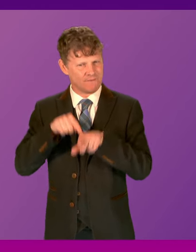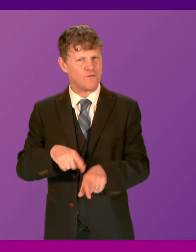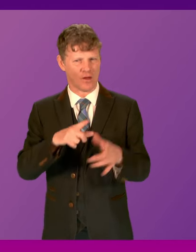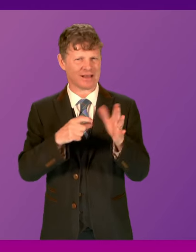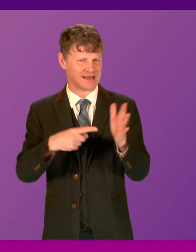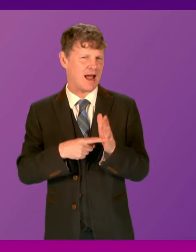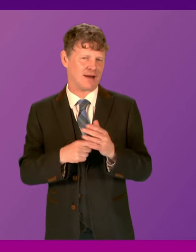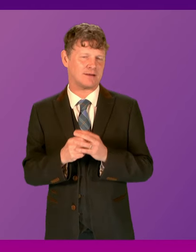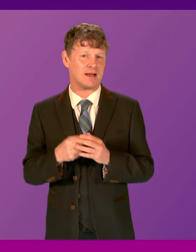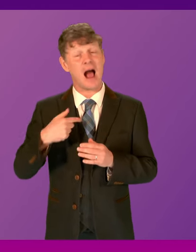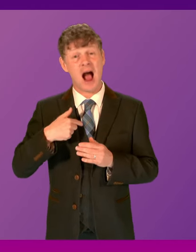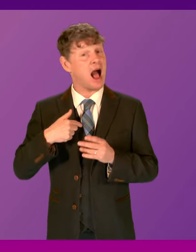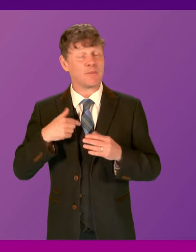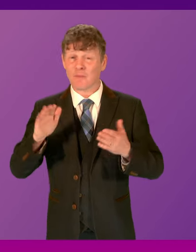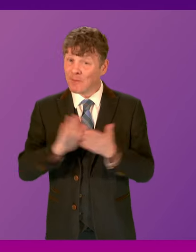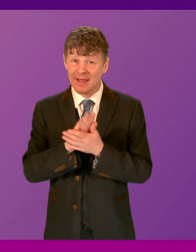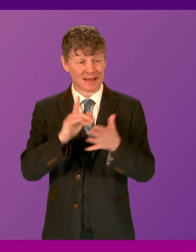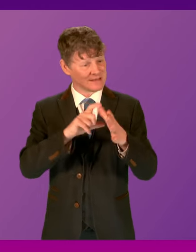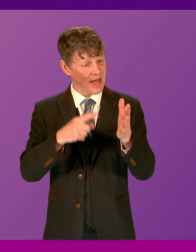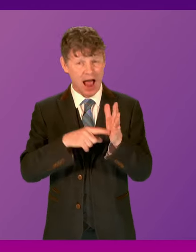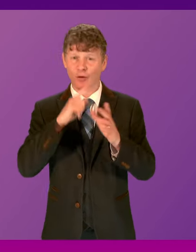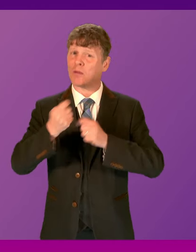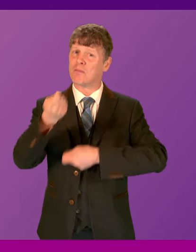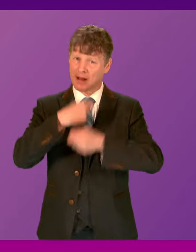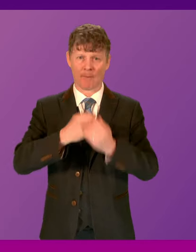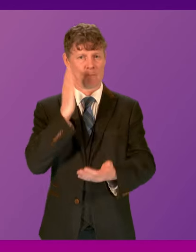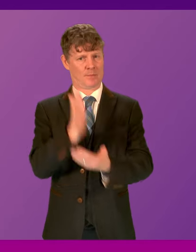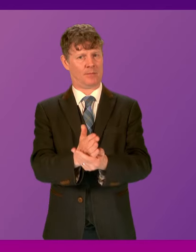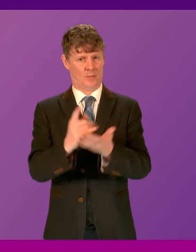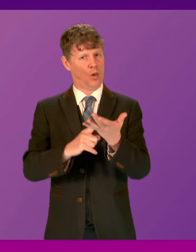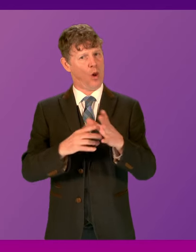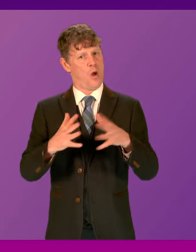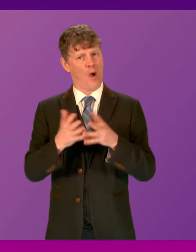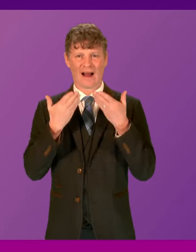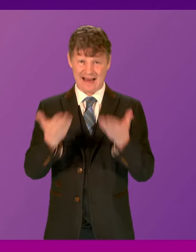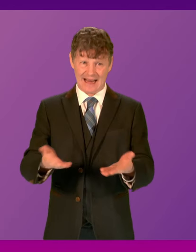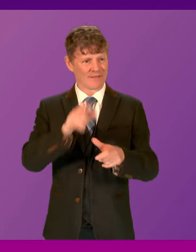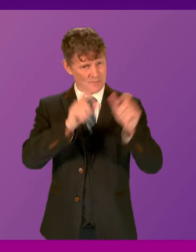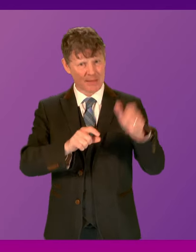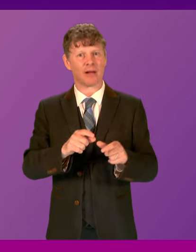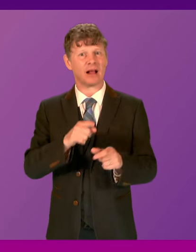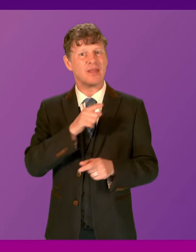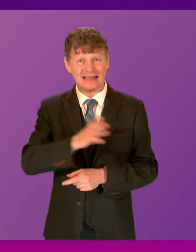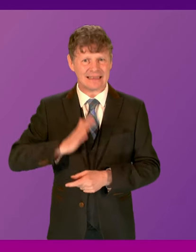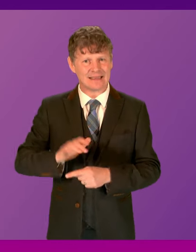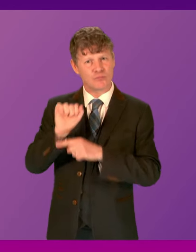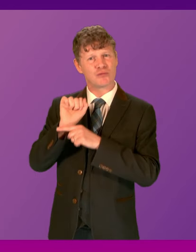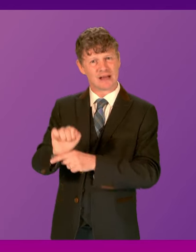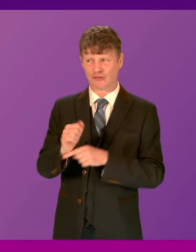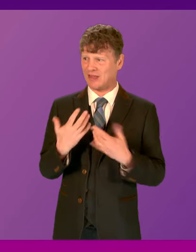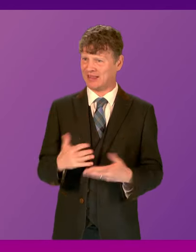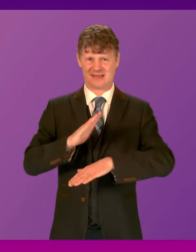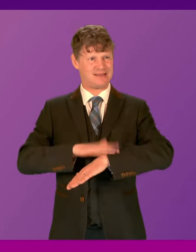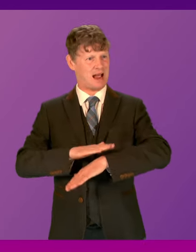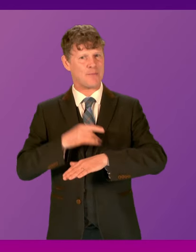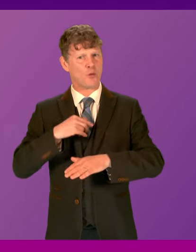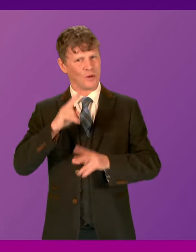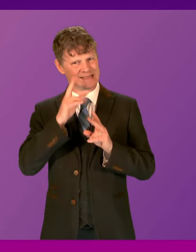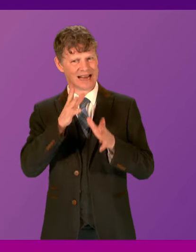I am very pleased that the act will be coming into force because I believe that it will give people the necessary protections at a time when hate crime is far too pervasive and